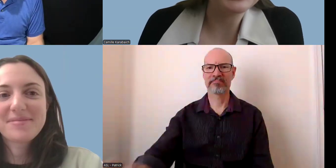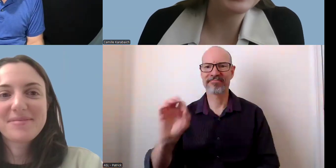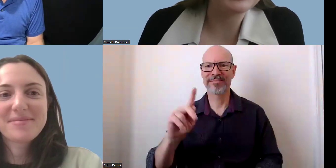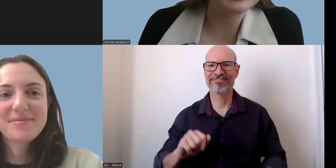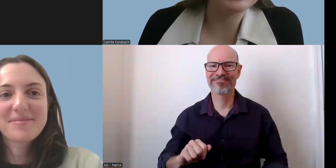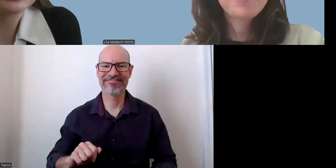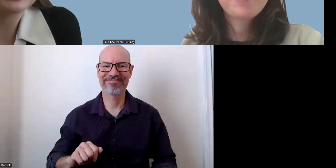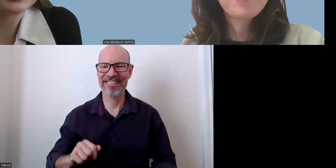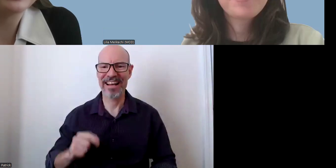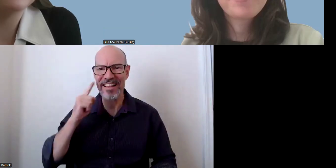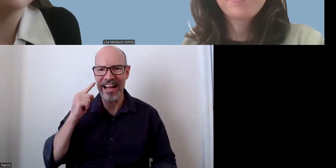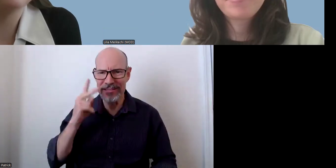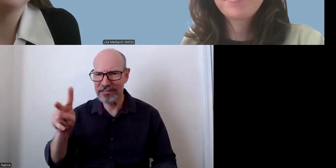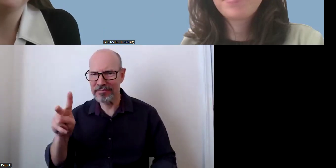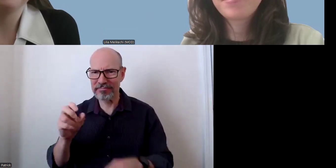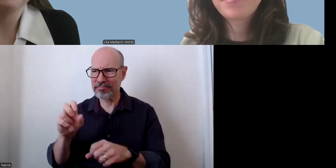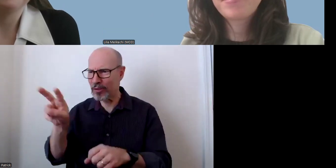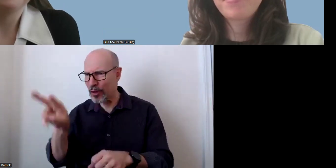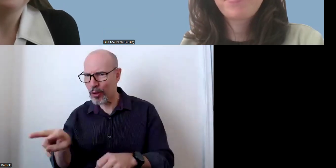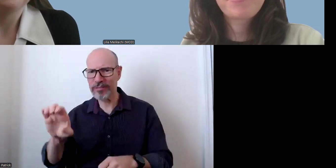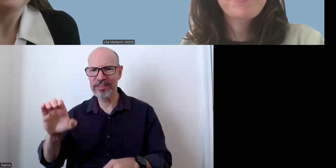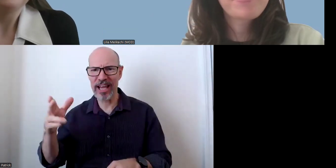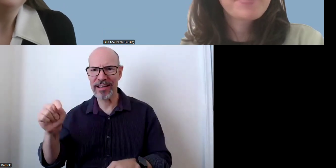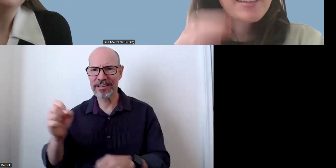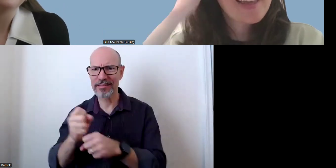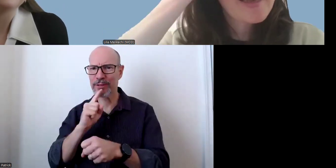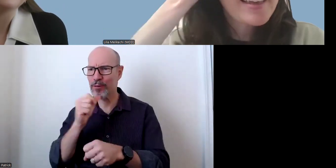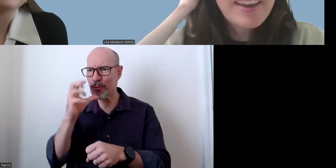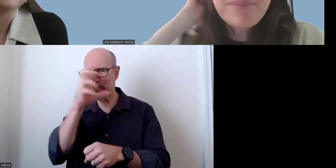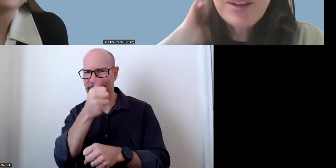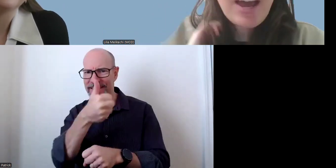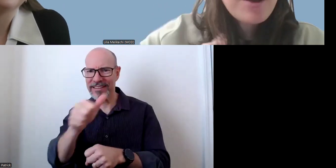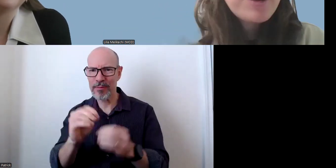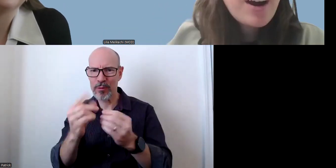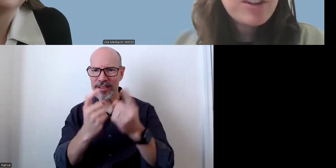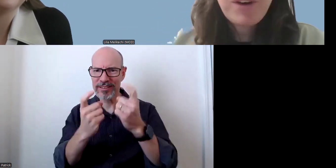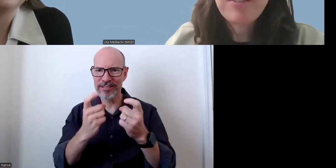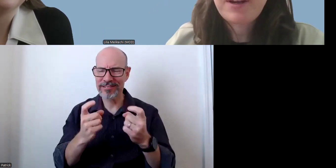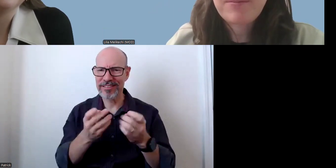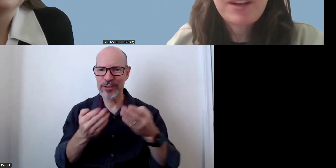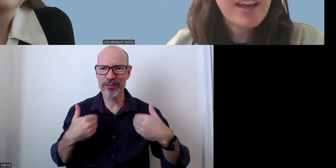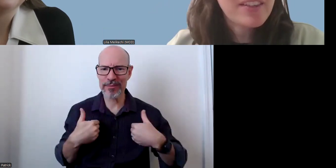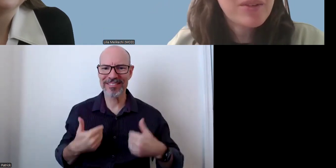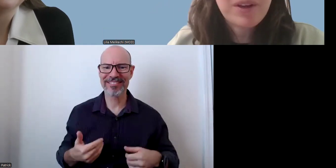I think that's all on the I was just double-checking the chat.